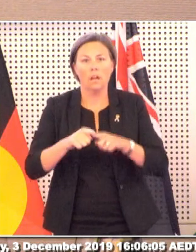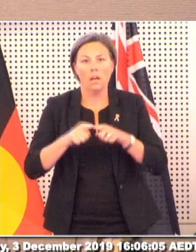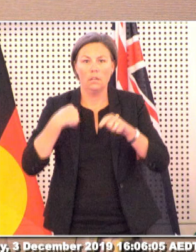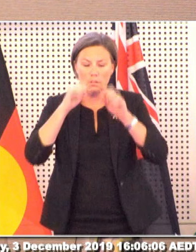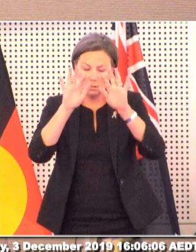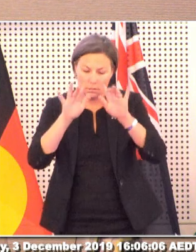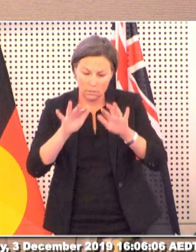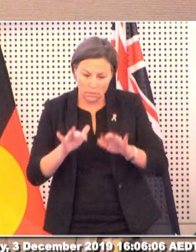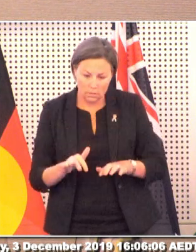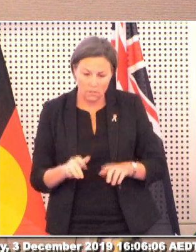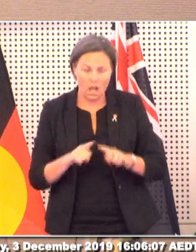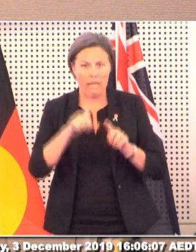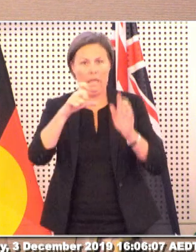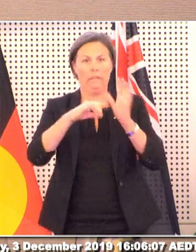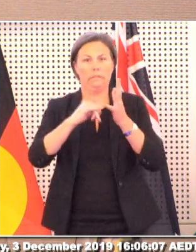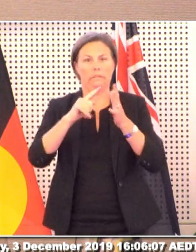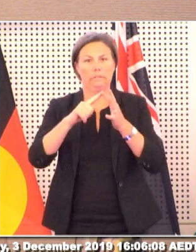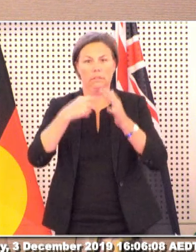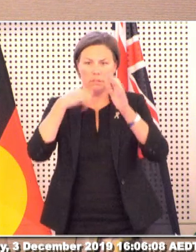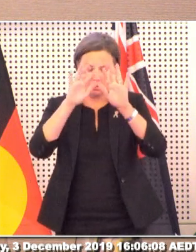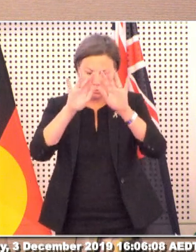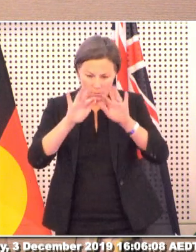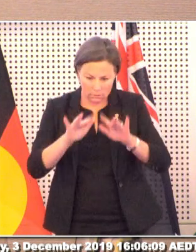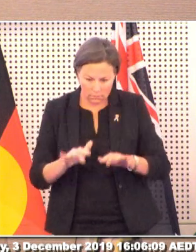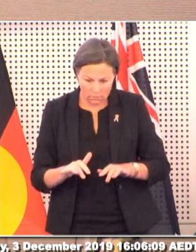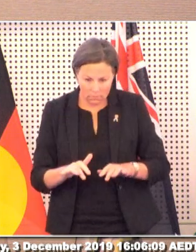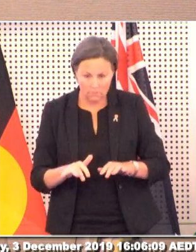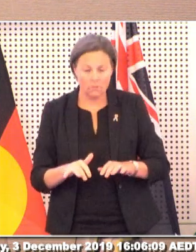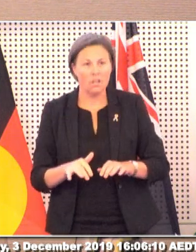Public Advocate is probably not resourced to be able to do.